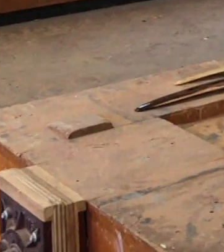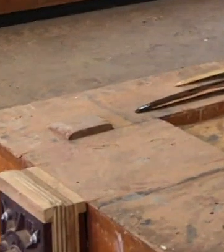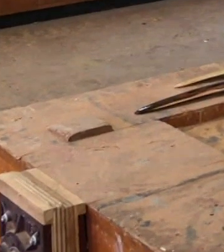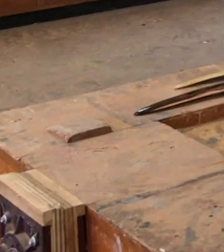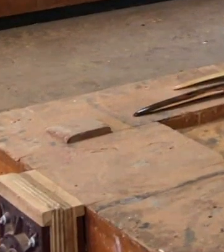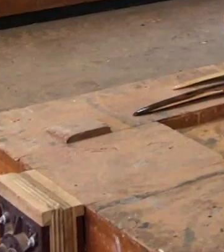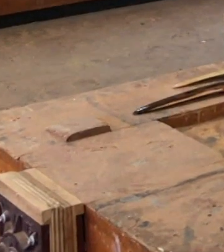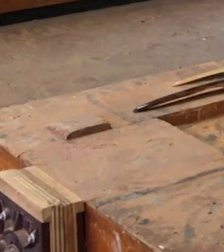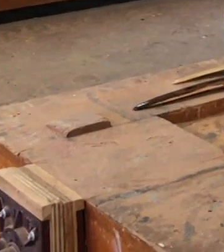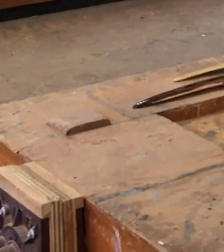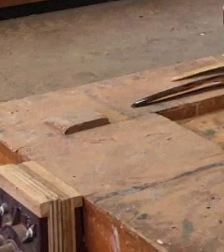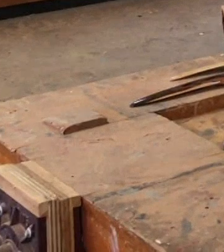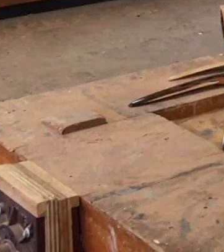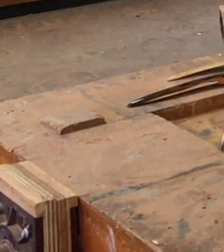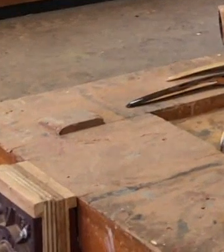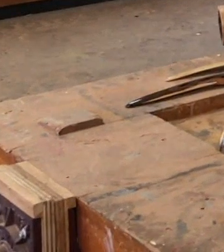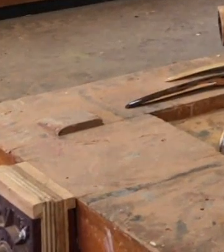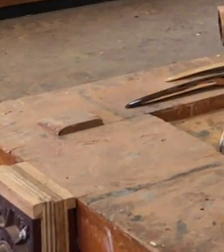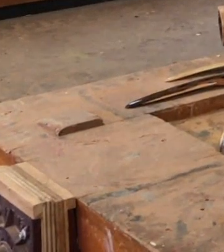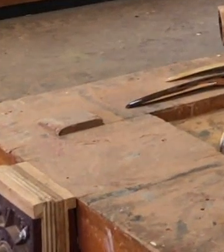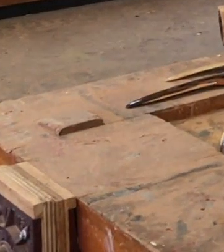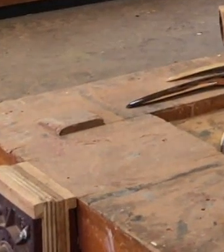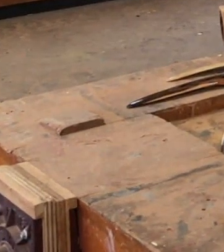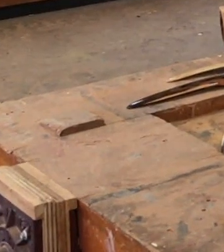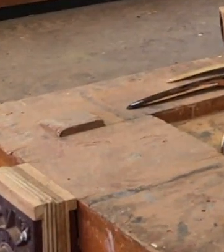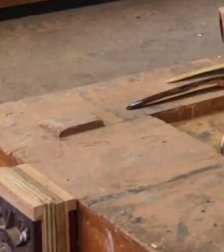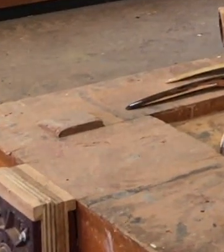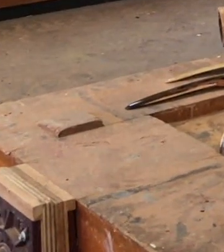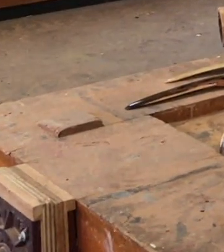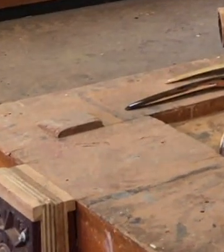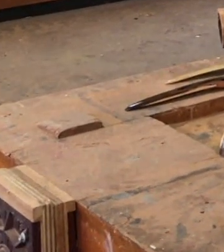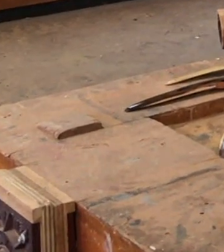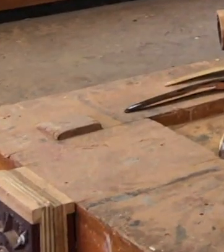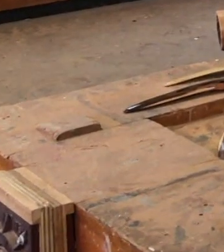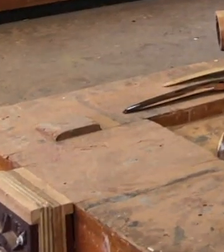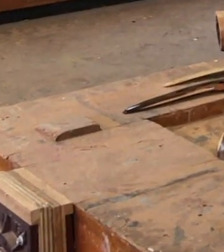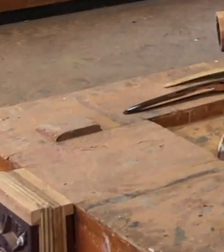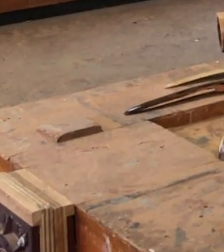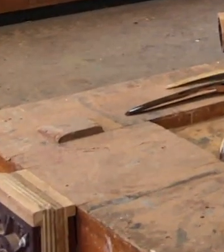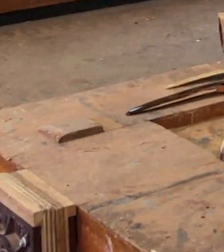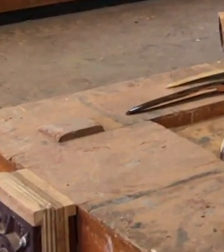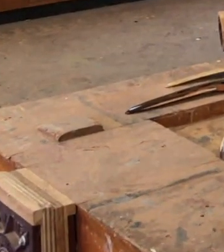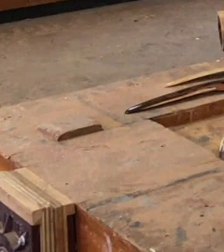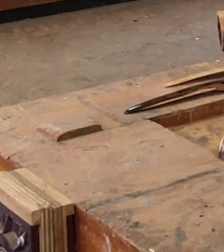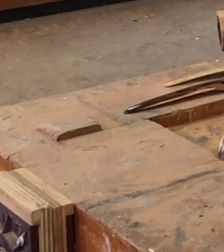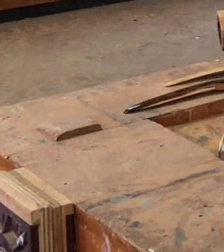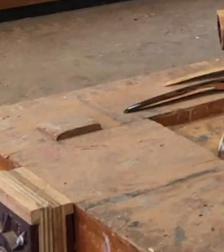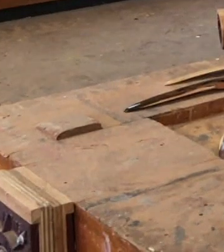and here are some of the artefacts me and some of the students made.